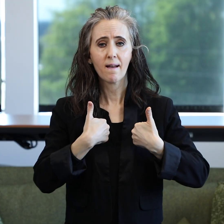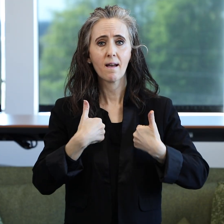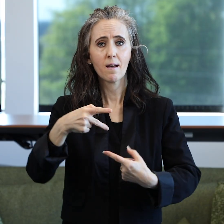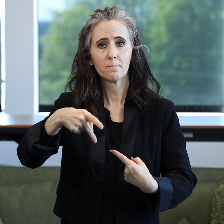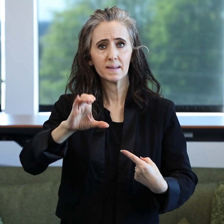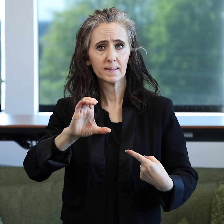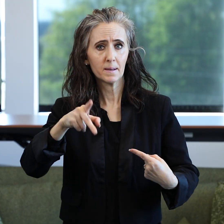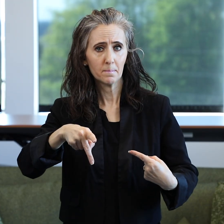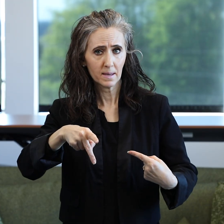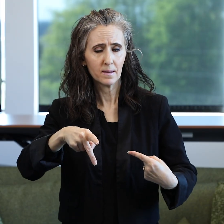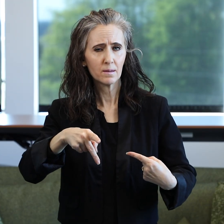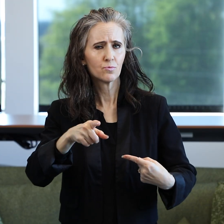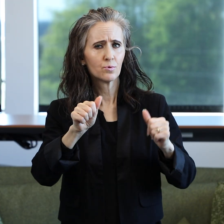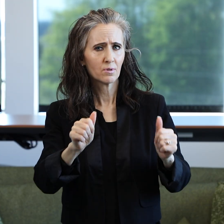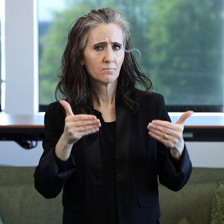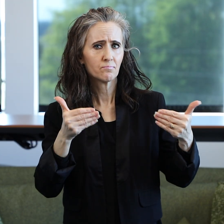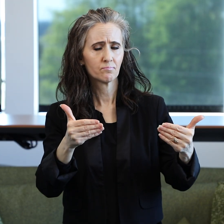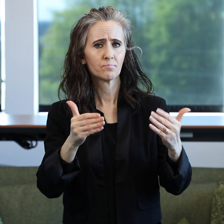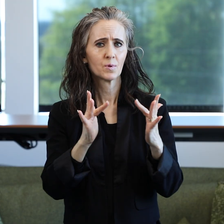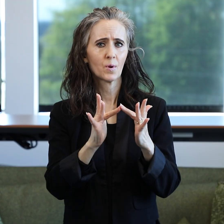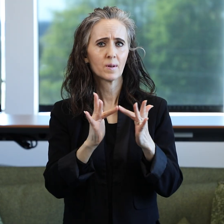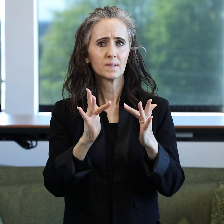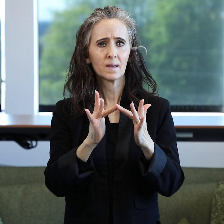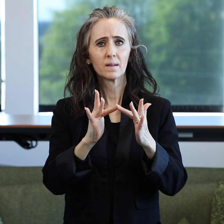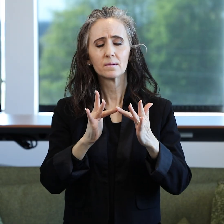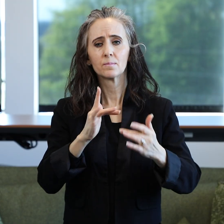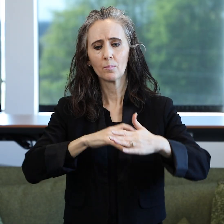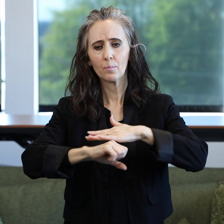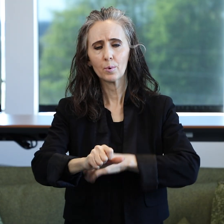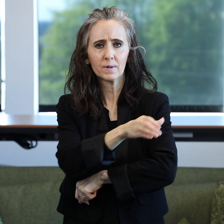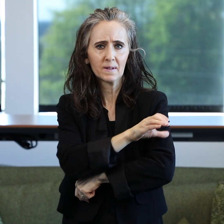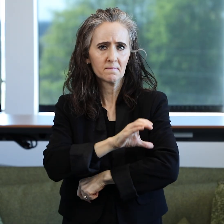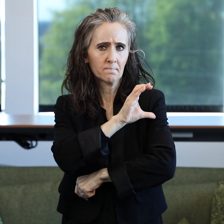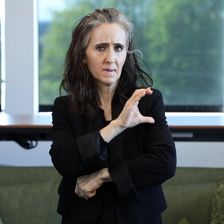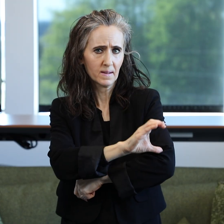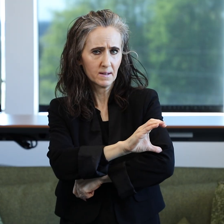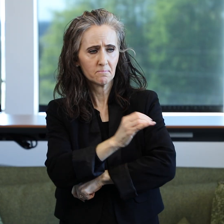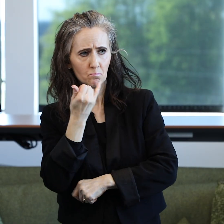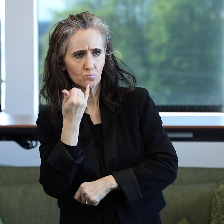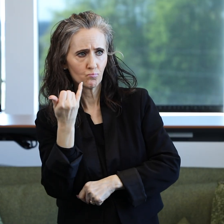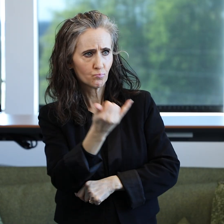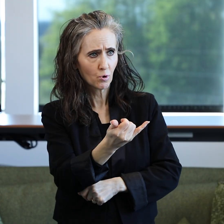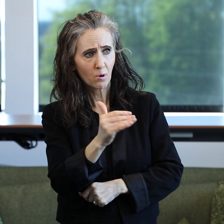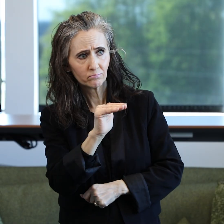It is okay if you don't have a regular health care provider. You can just contact an abortion clinic directly to schedule an appointment.